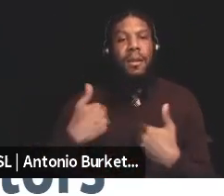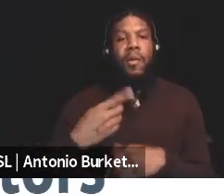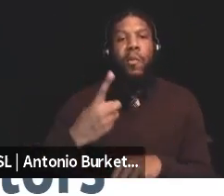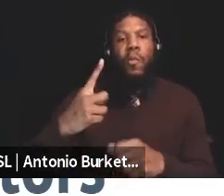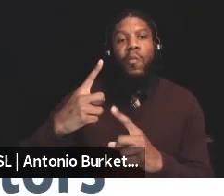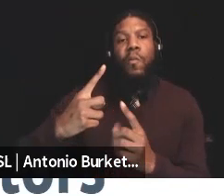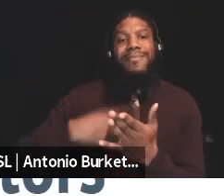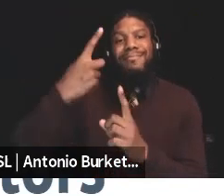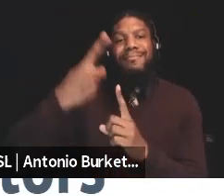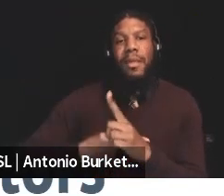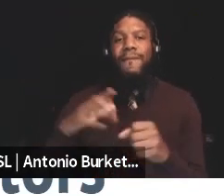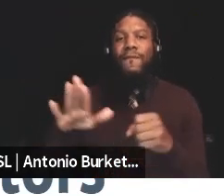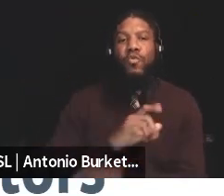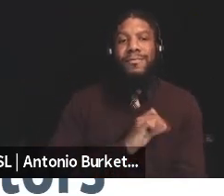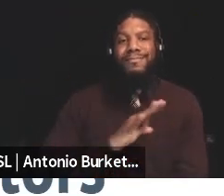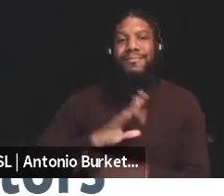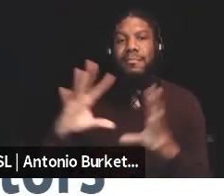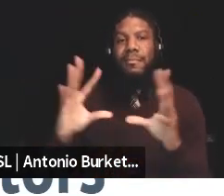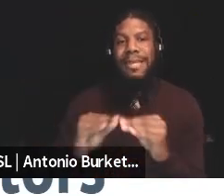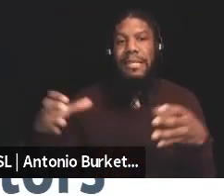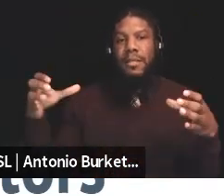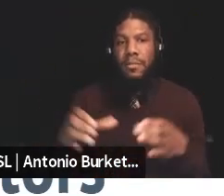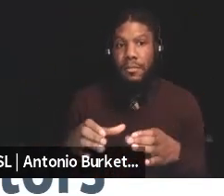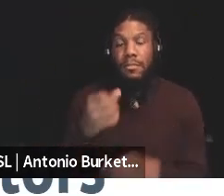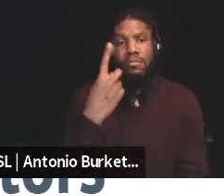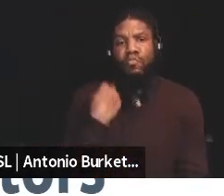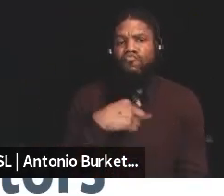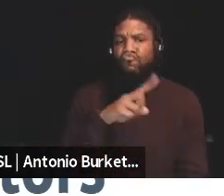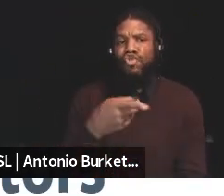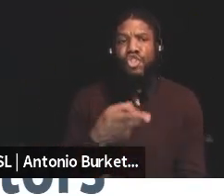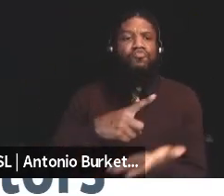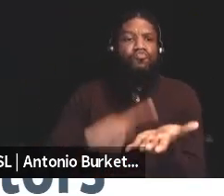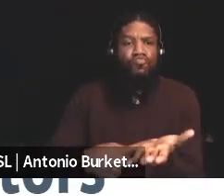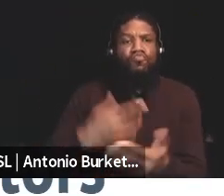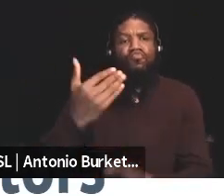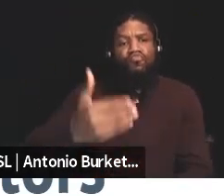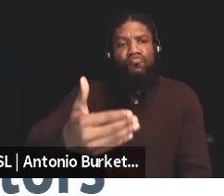meeting with them, though we are checking in with them regularly to see how things are going.